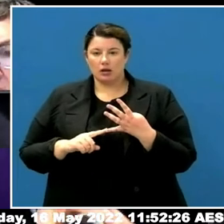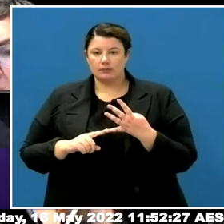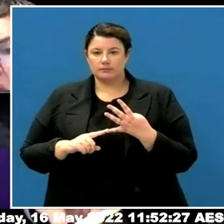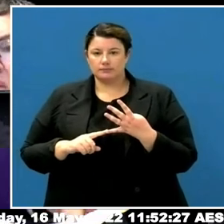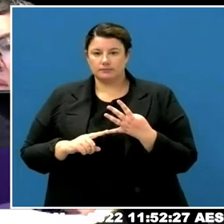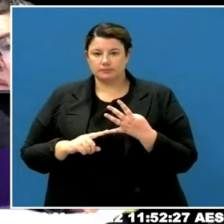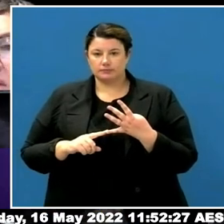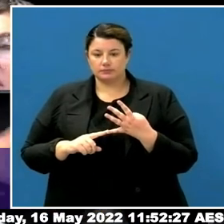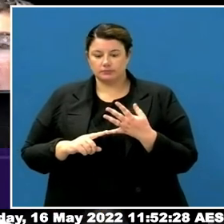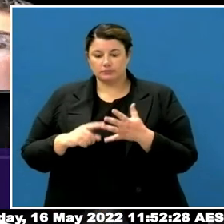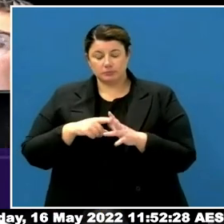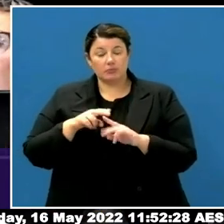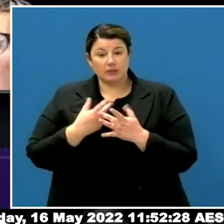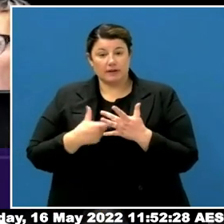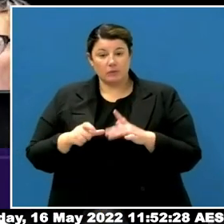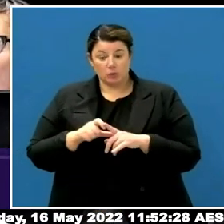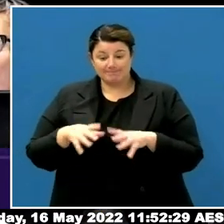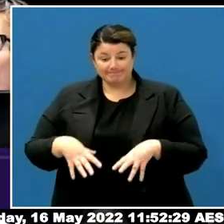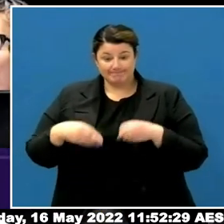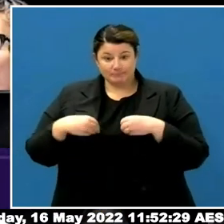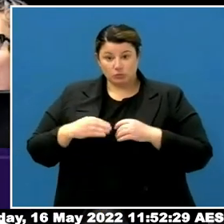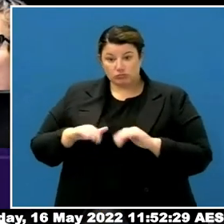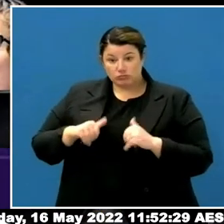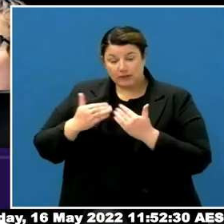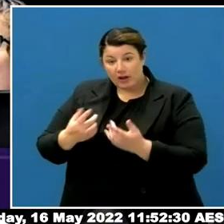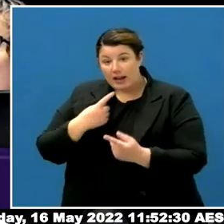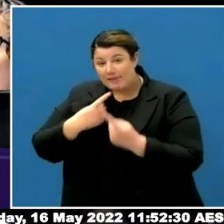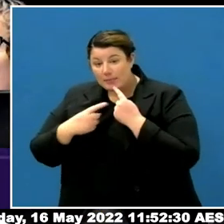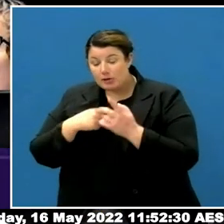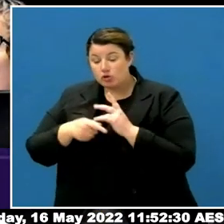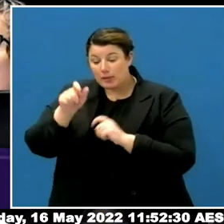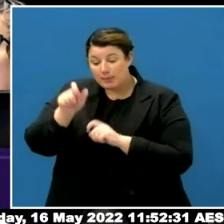"Afford agree to provide information to the participant with respect to the cost of